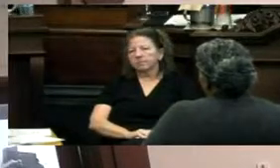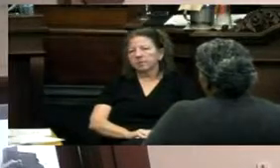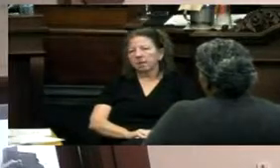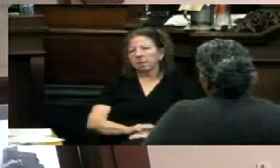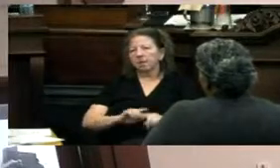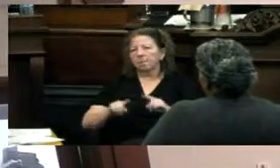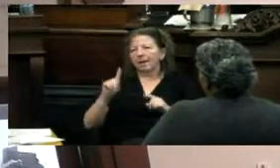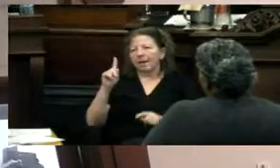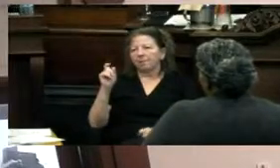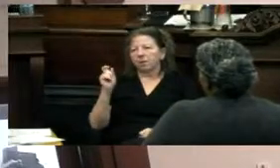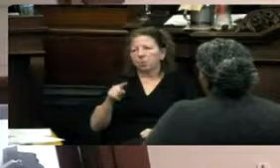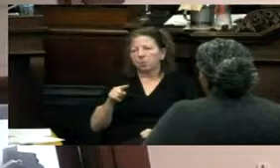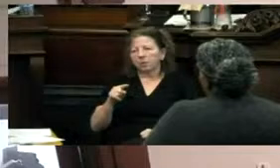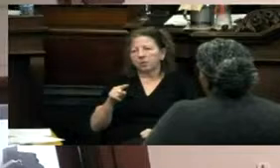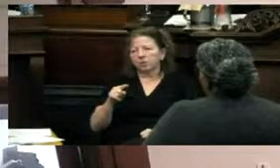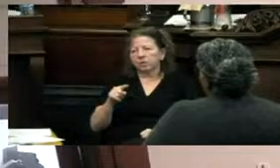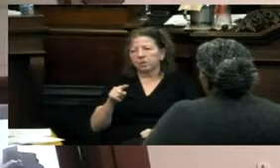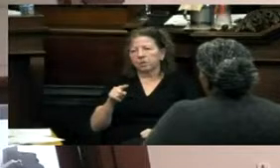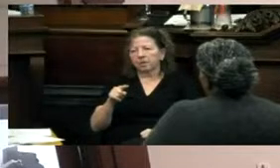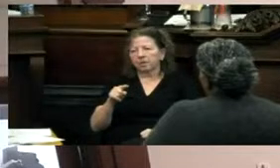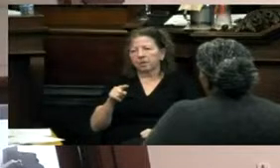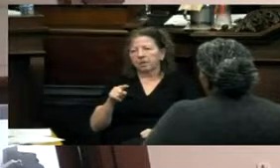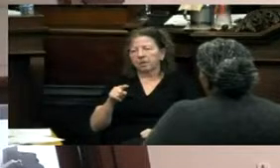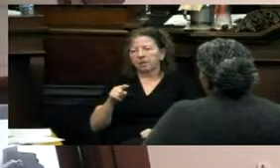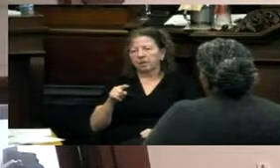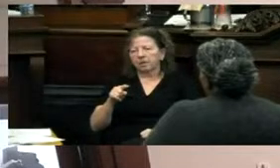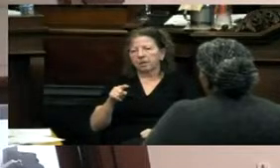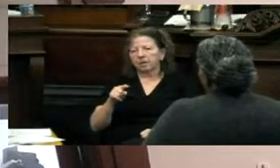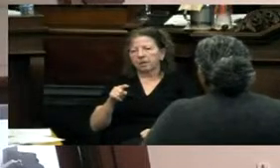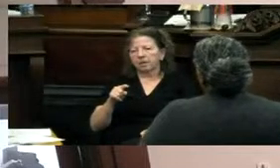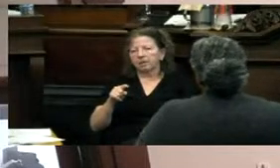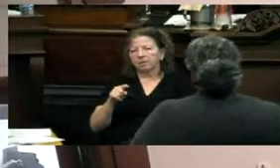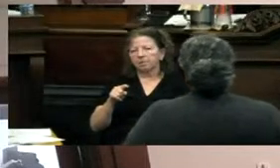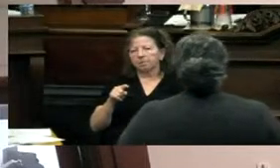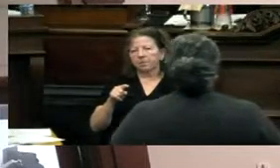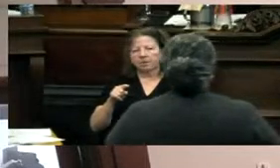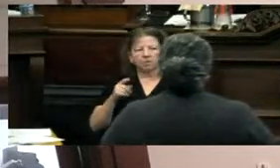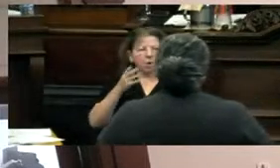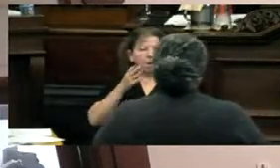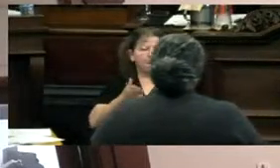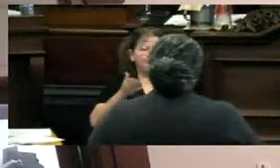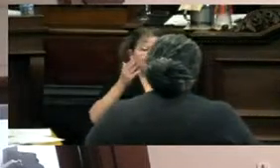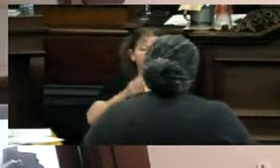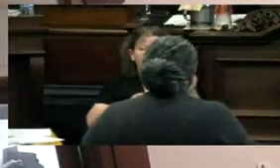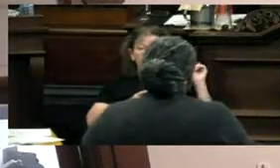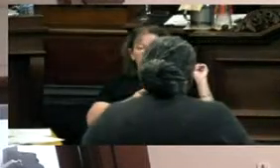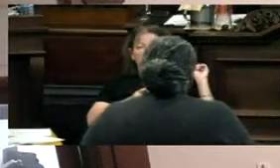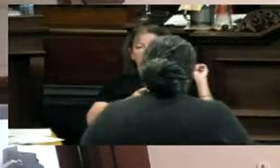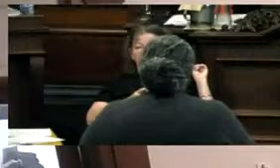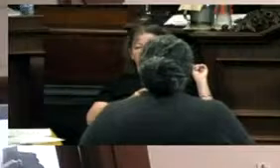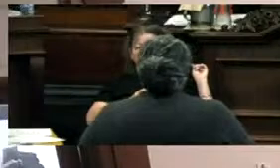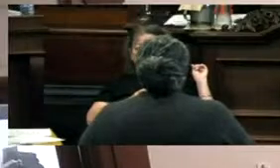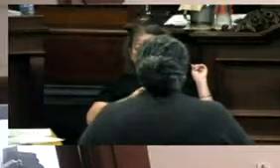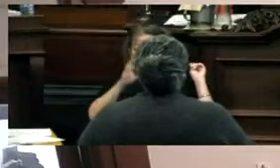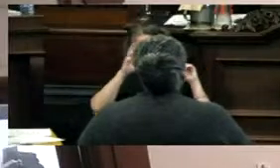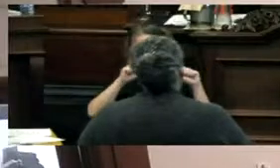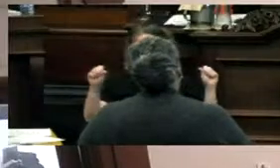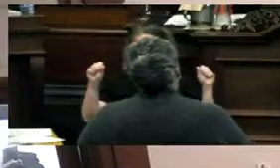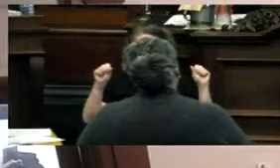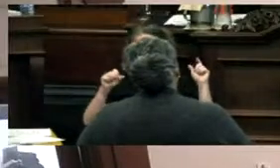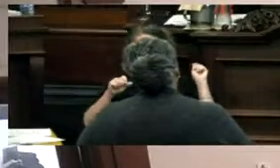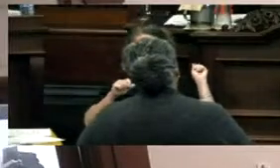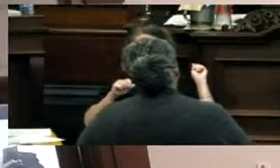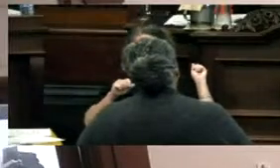doing with Council. I do have a